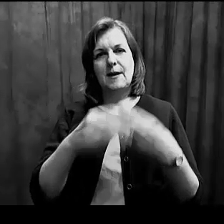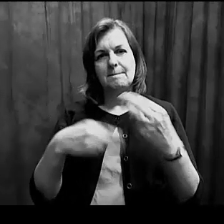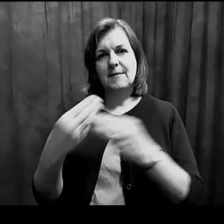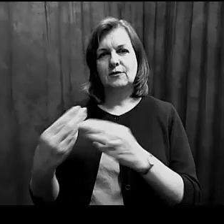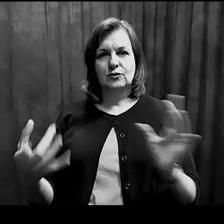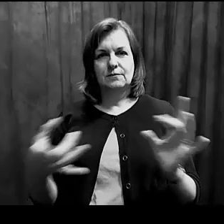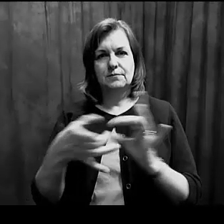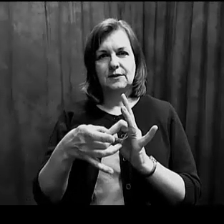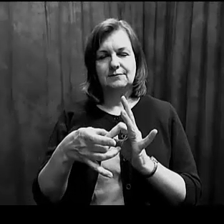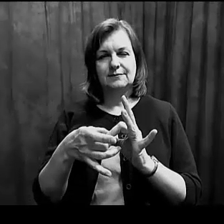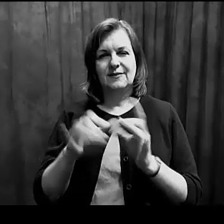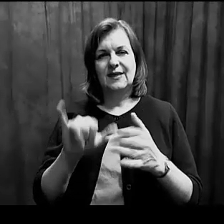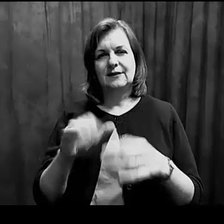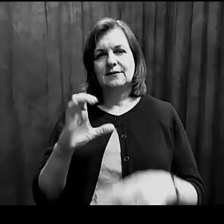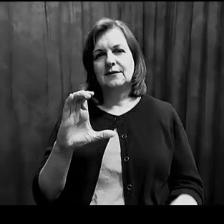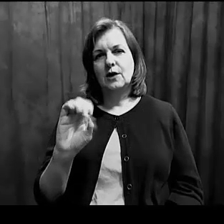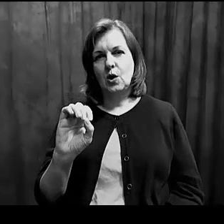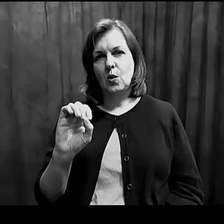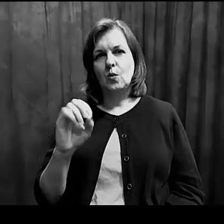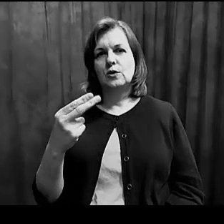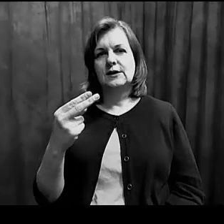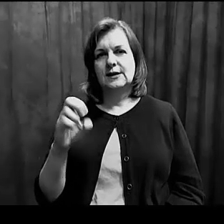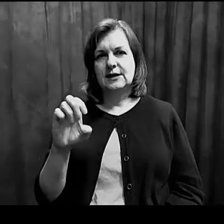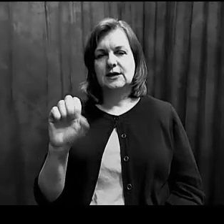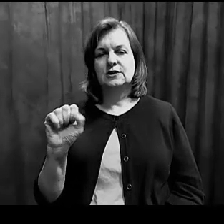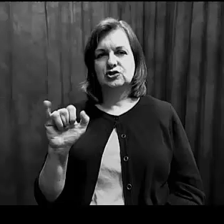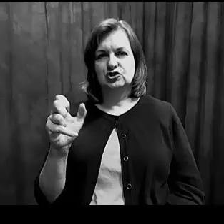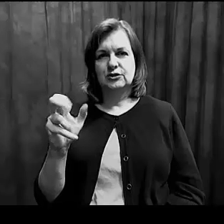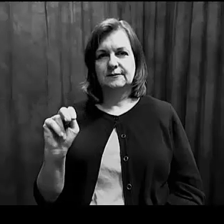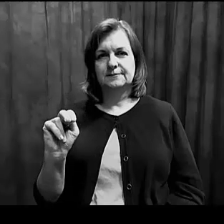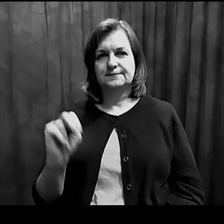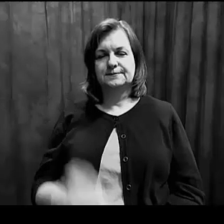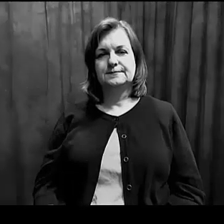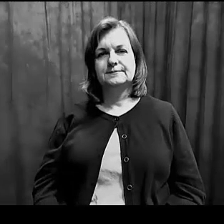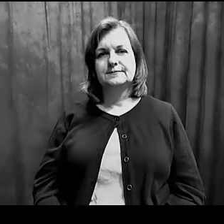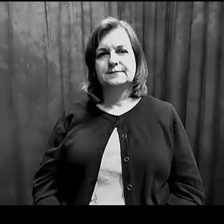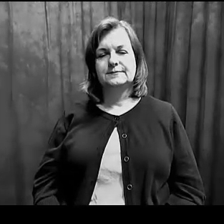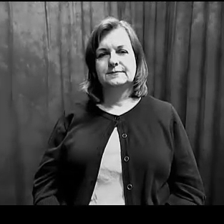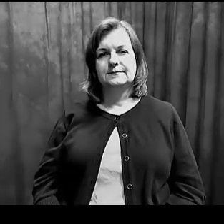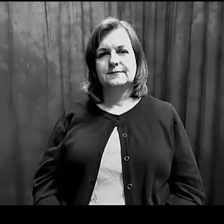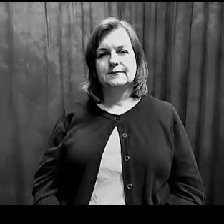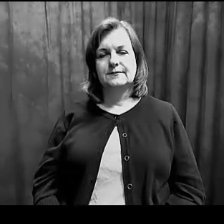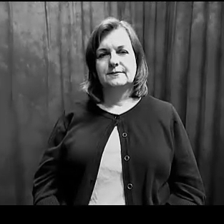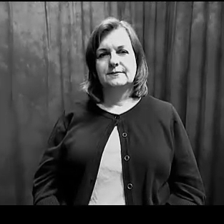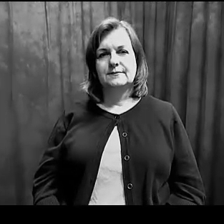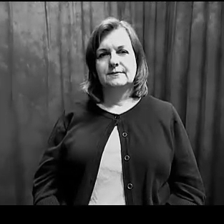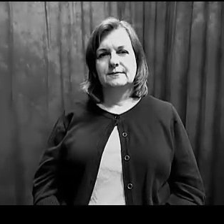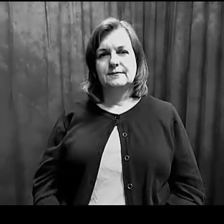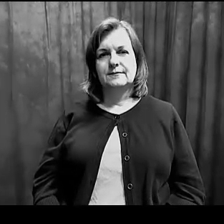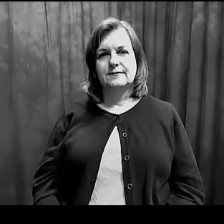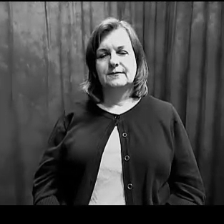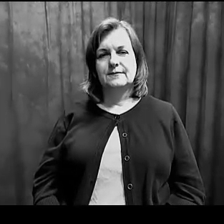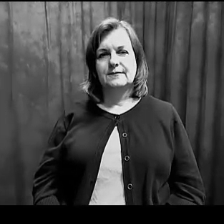or two of the same molecules